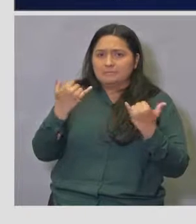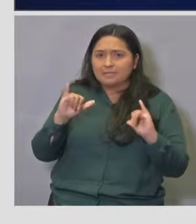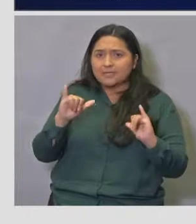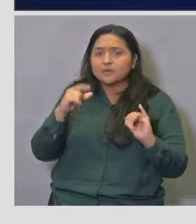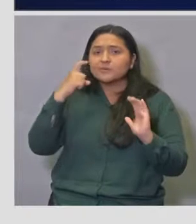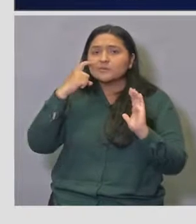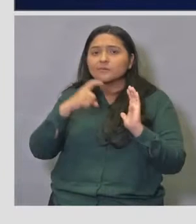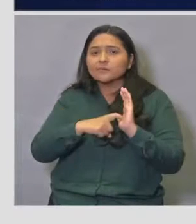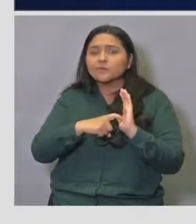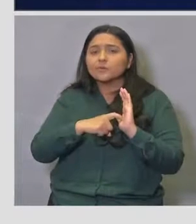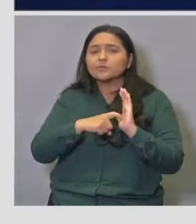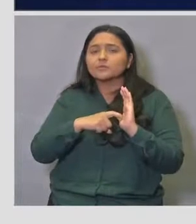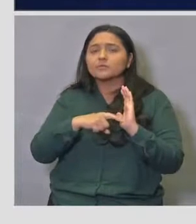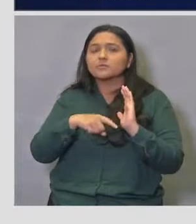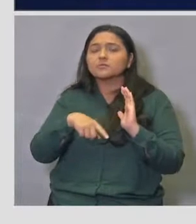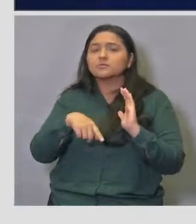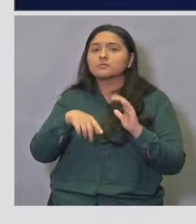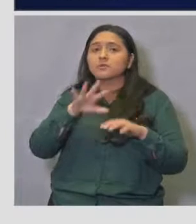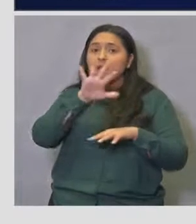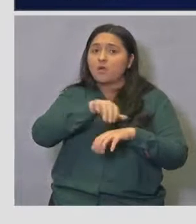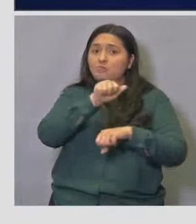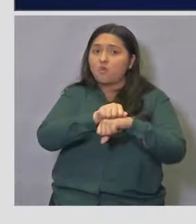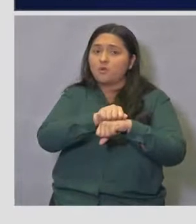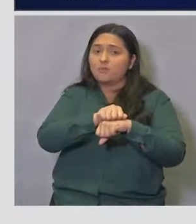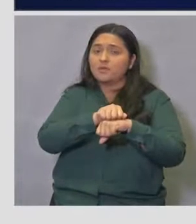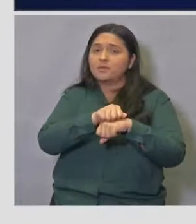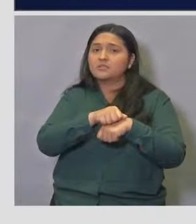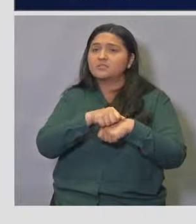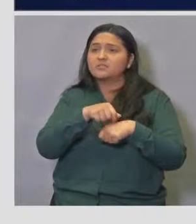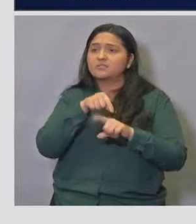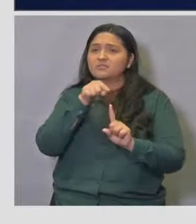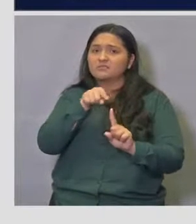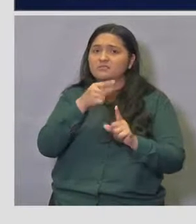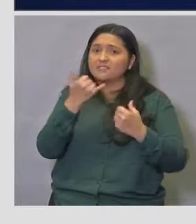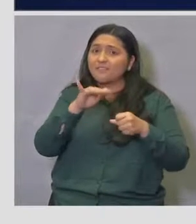I HAVE TWO QUESTIONS. THE FIRST ONE, ARE YOU STILL SEEING A RESPONSE FOR